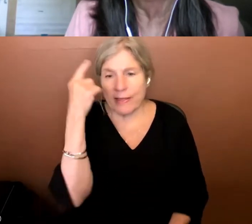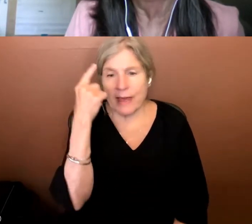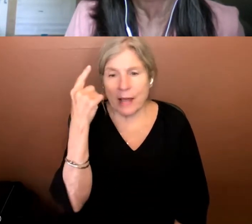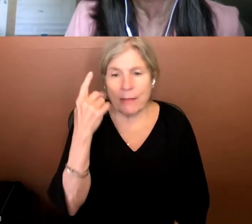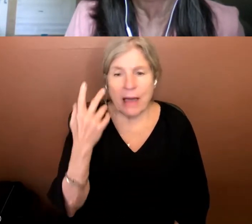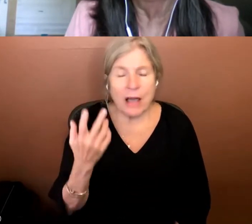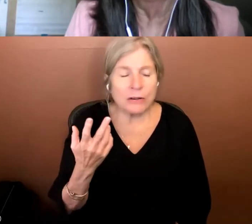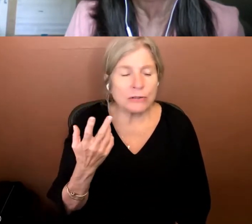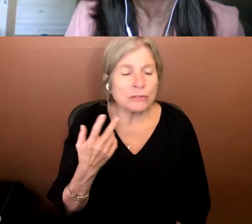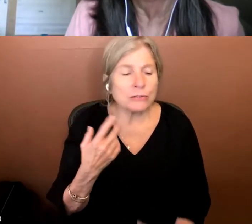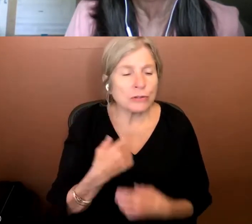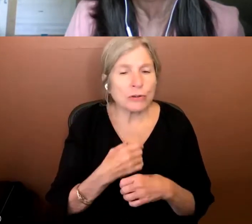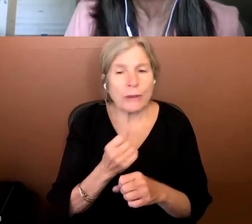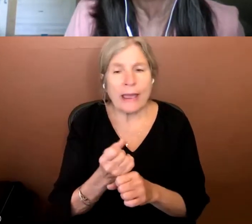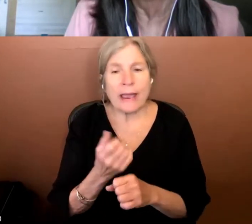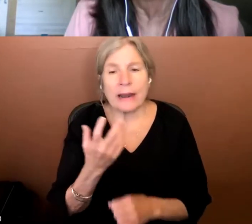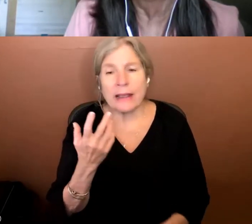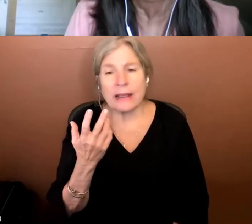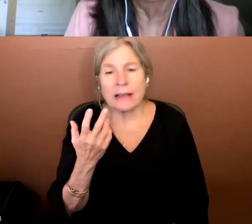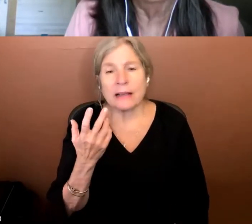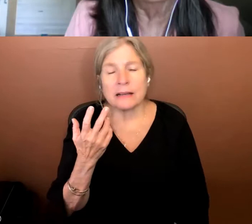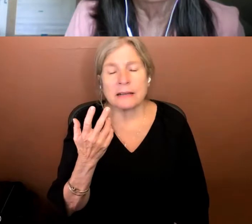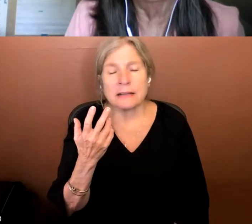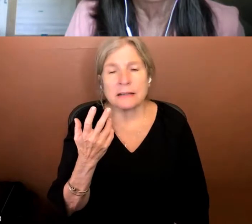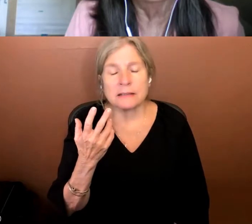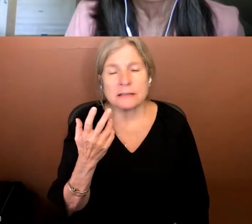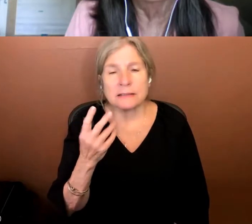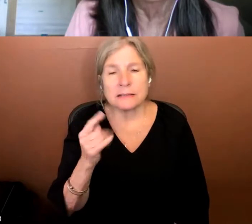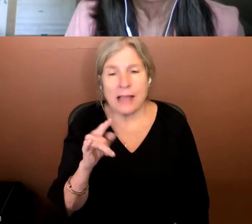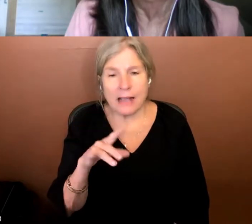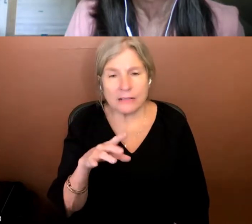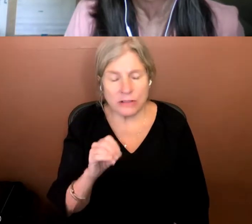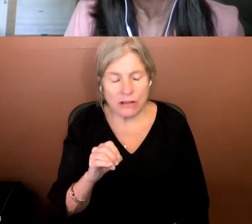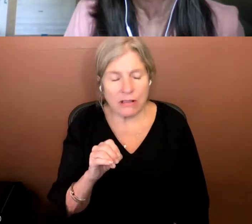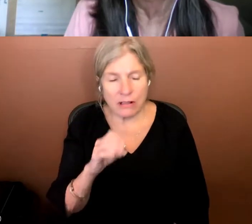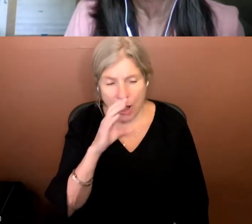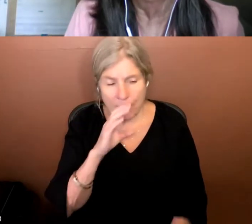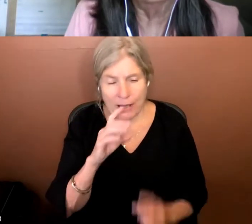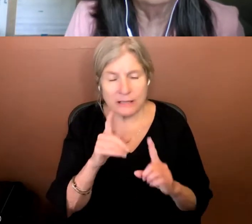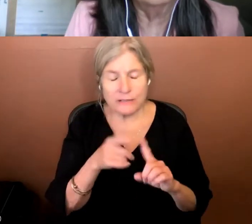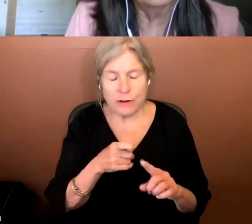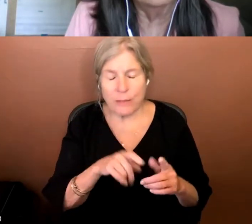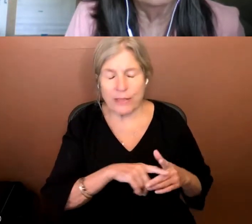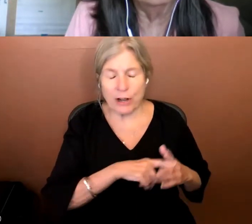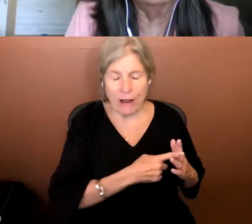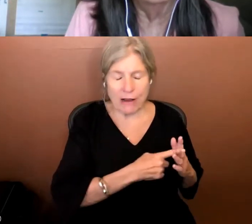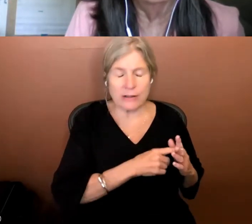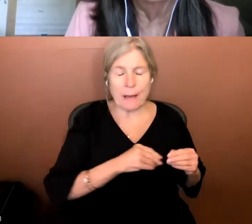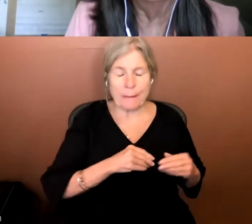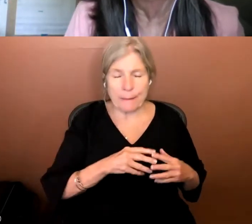creating tactile comics from the ground up that would be available to